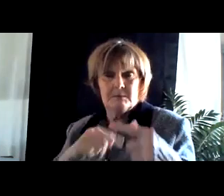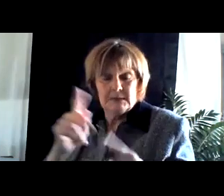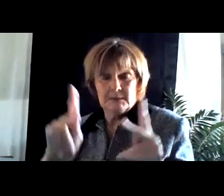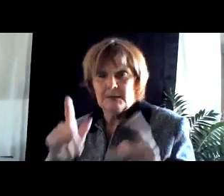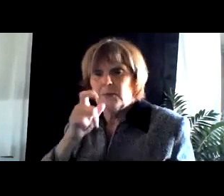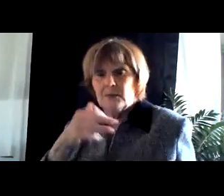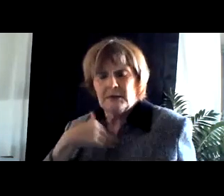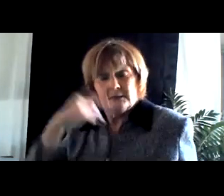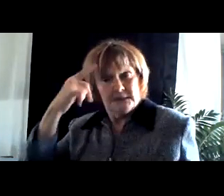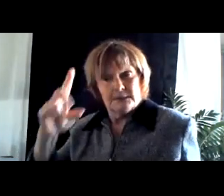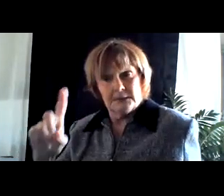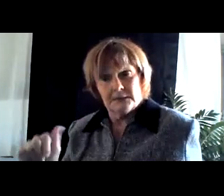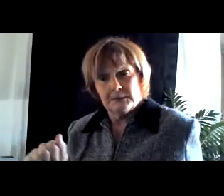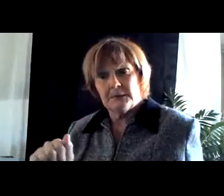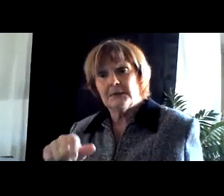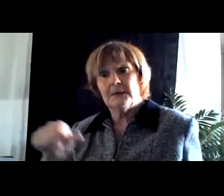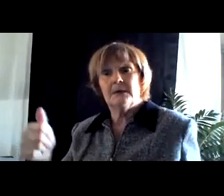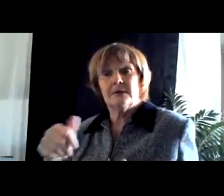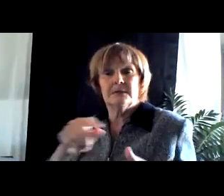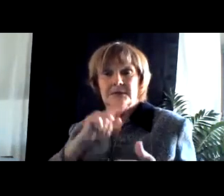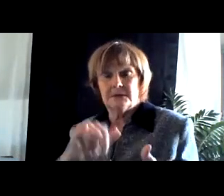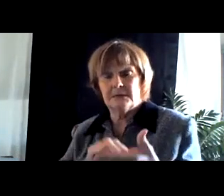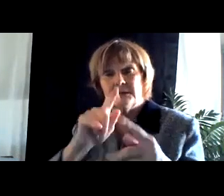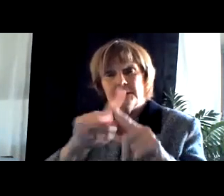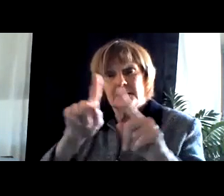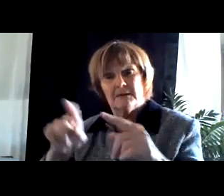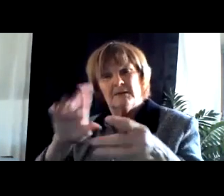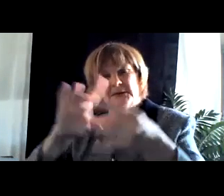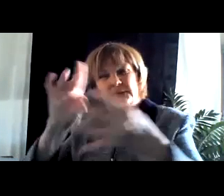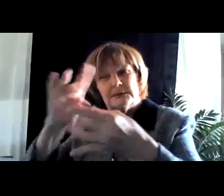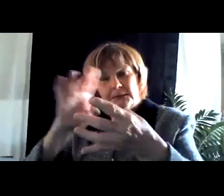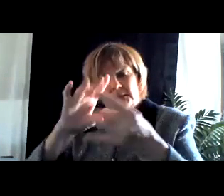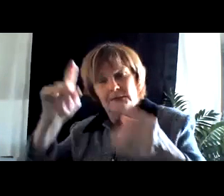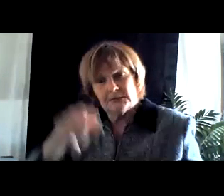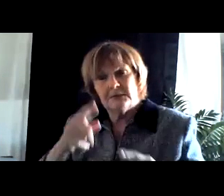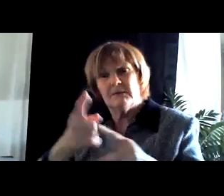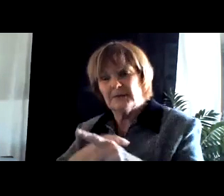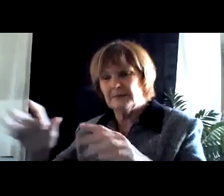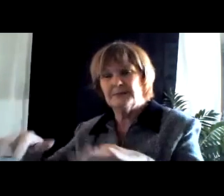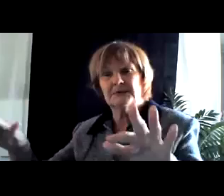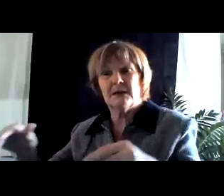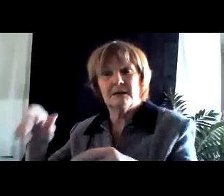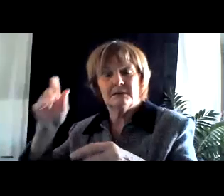"The Boy who was Raised as a Dog: And Other Stories from a Child Psychiatrist's Notebook: What Traumatized Children Can Teach Us